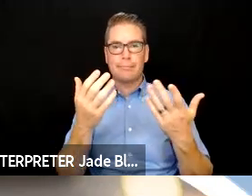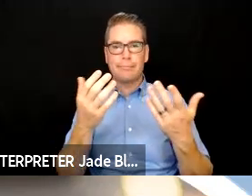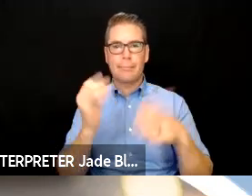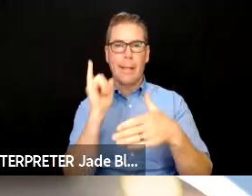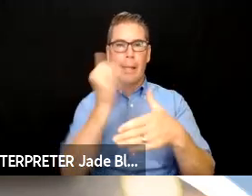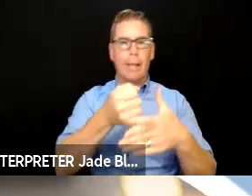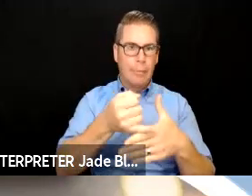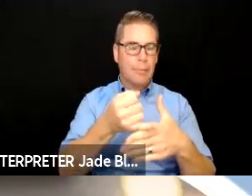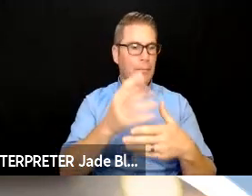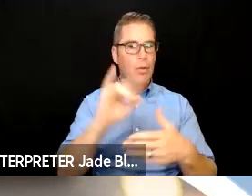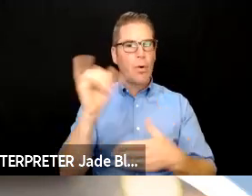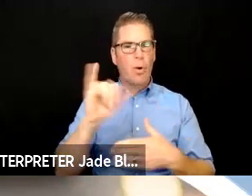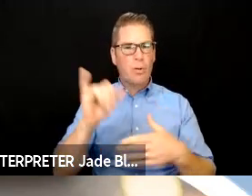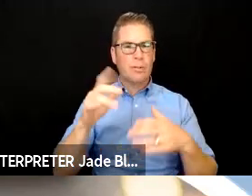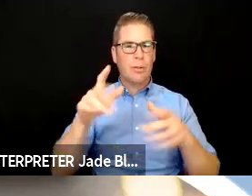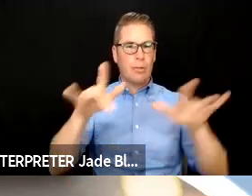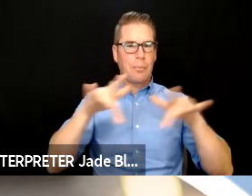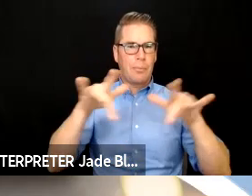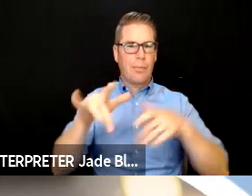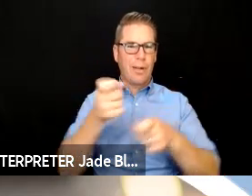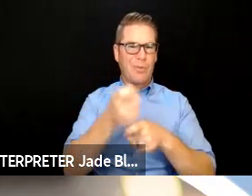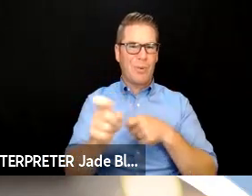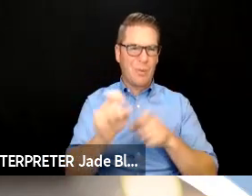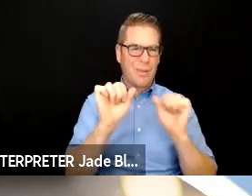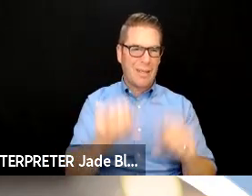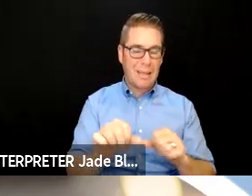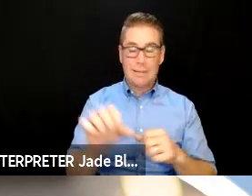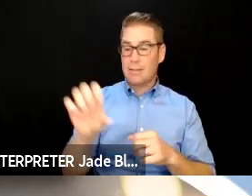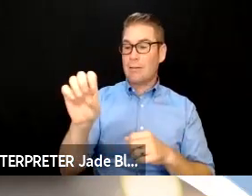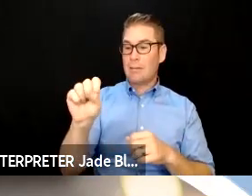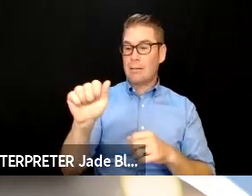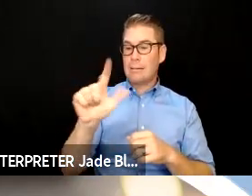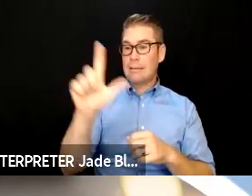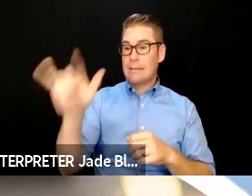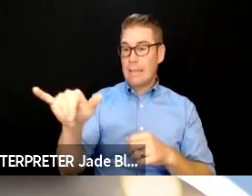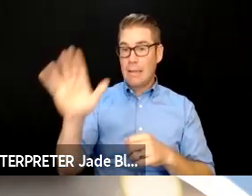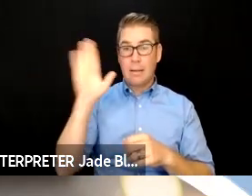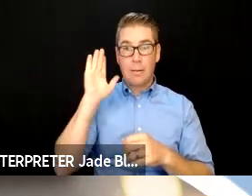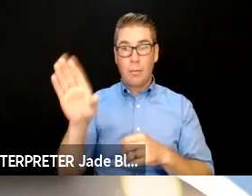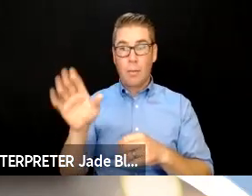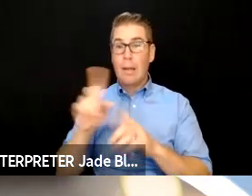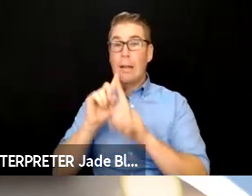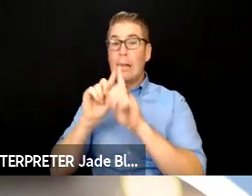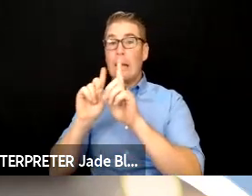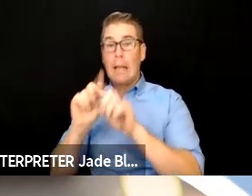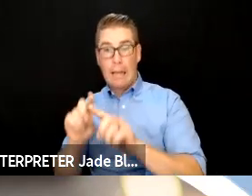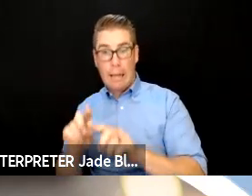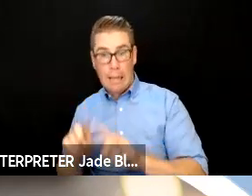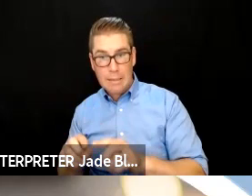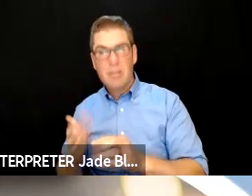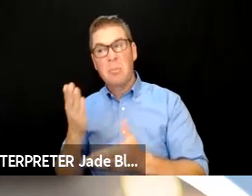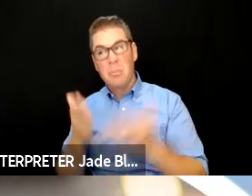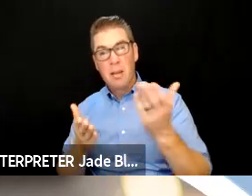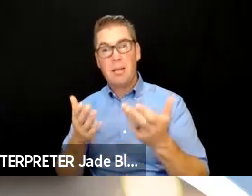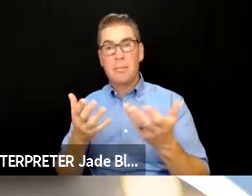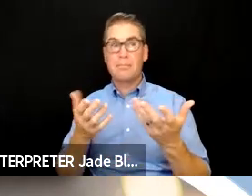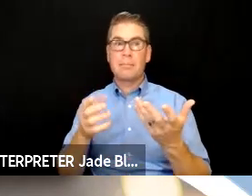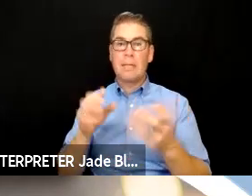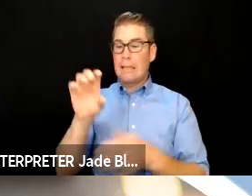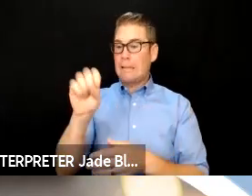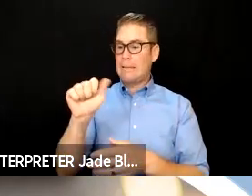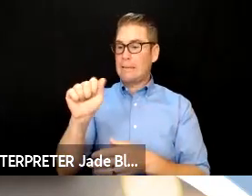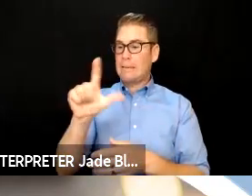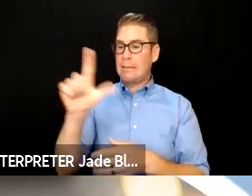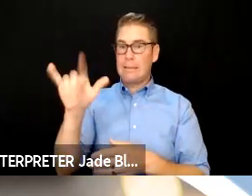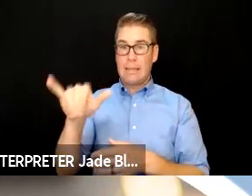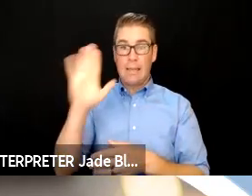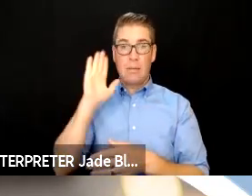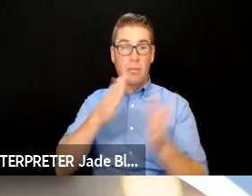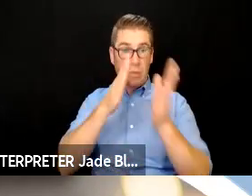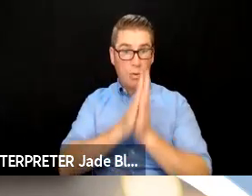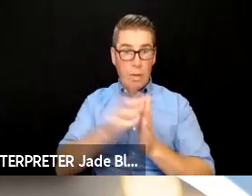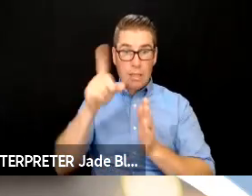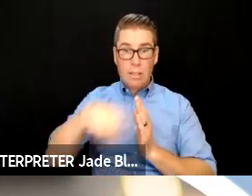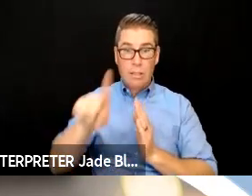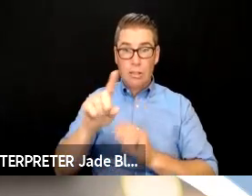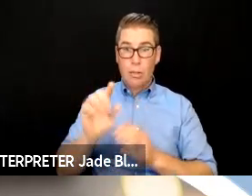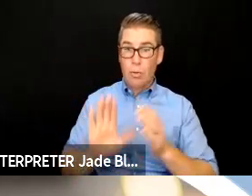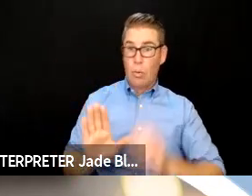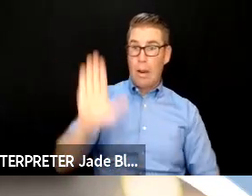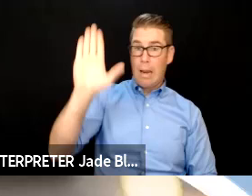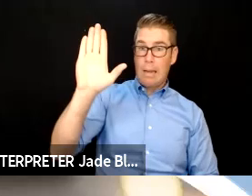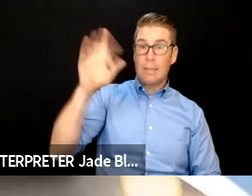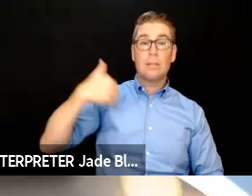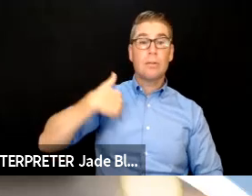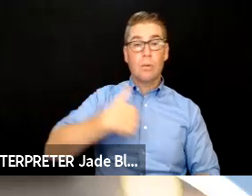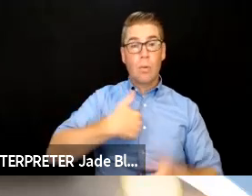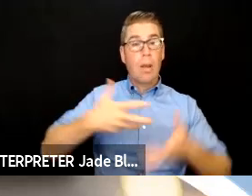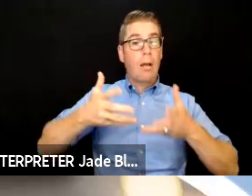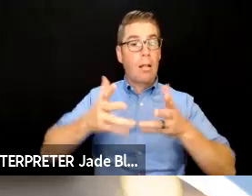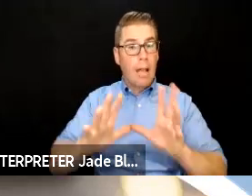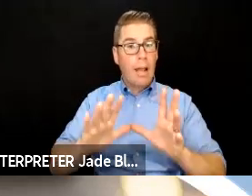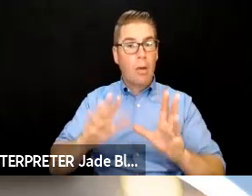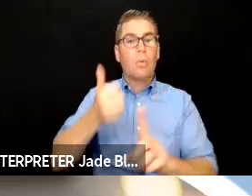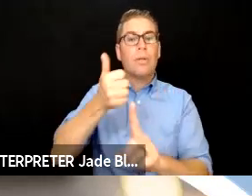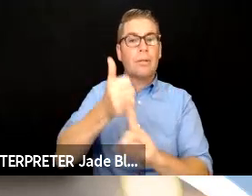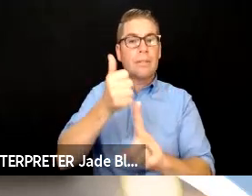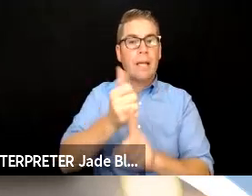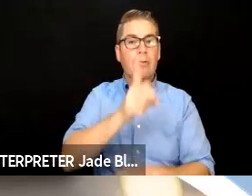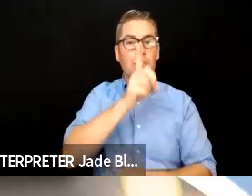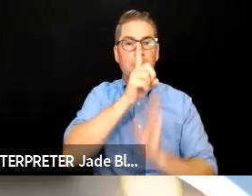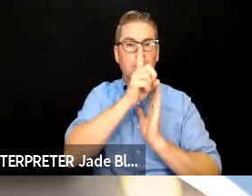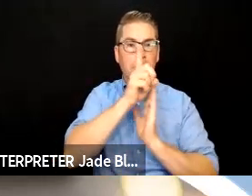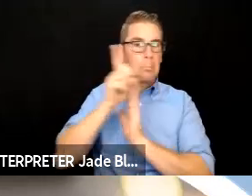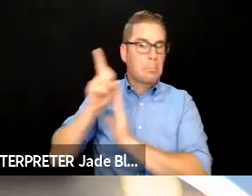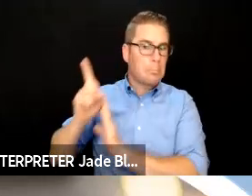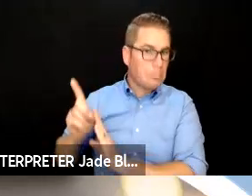Susi Nitzel: But if you have questions type into the chat and I will be keeping track of them, and she may want to do the raise hand Daniel best case, you have the ability to unmute yourself in this meeting and I think that's it. Sally, do you want to go ahead and get going.